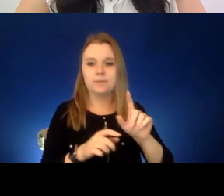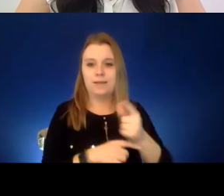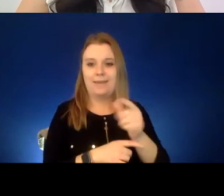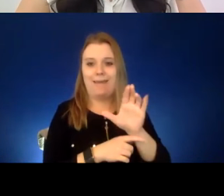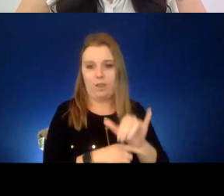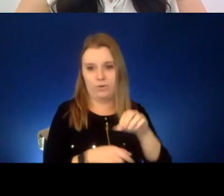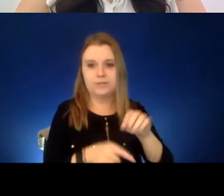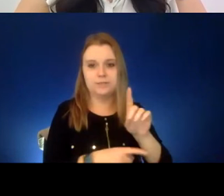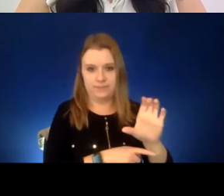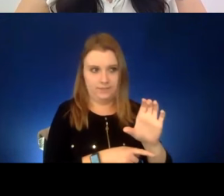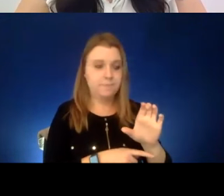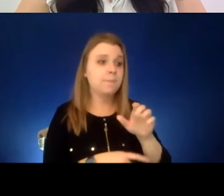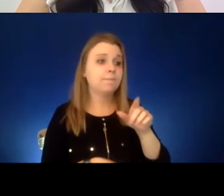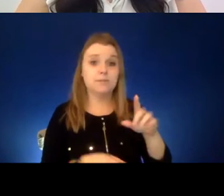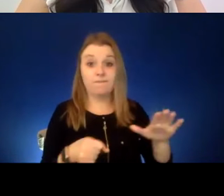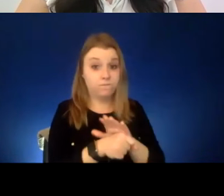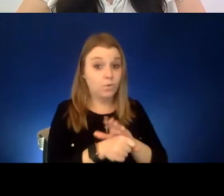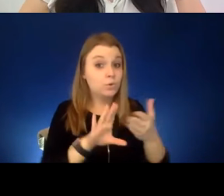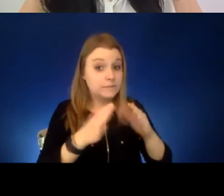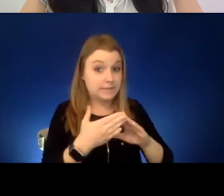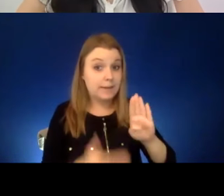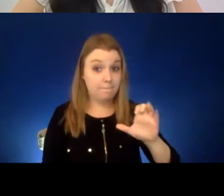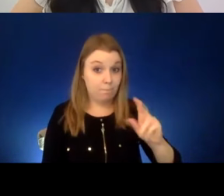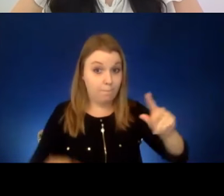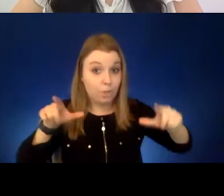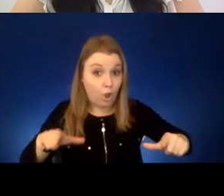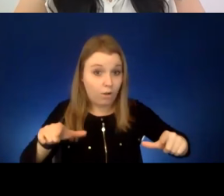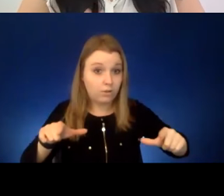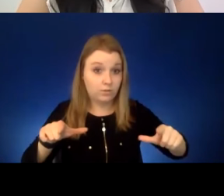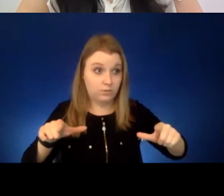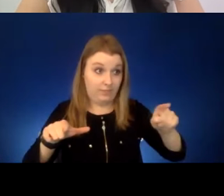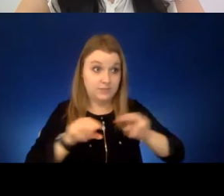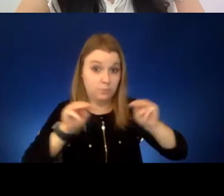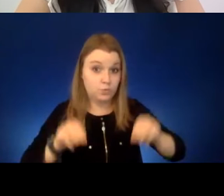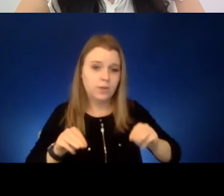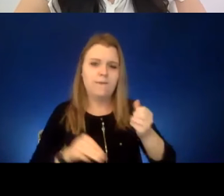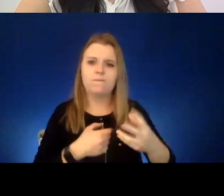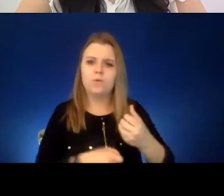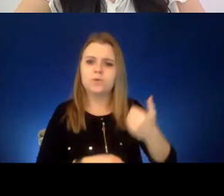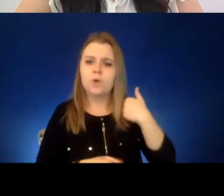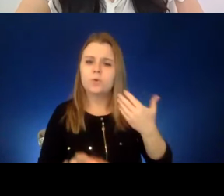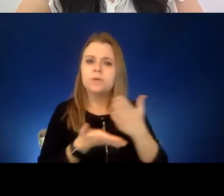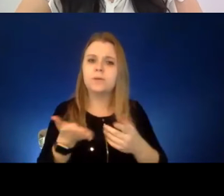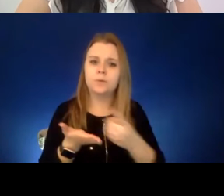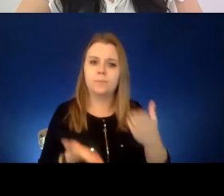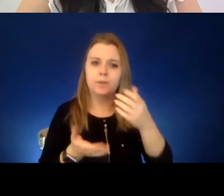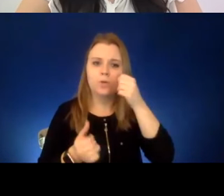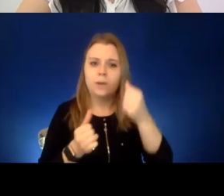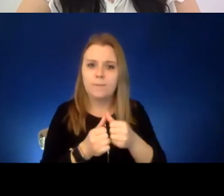It's a full city block, this museum. And a few years ago, some of you might remember the new Obama portraits came out